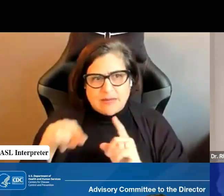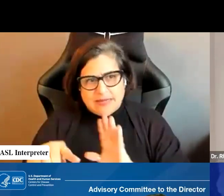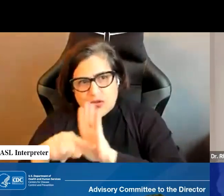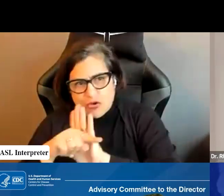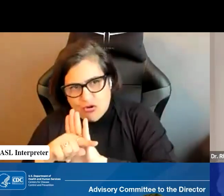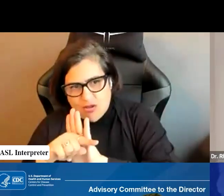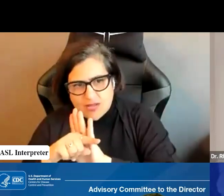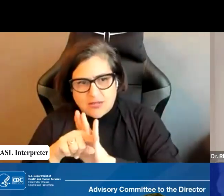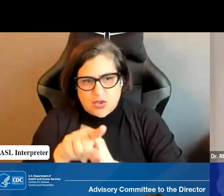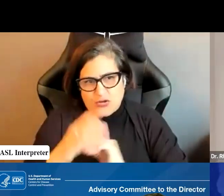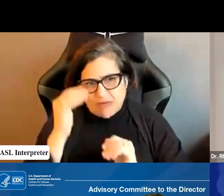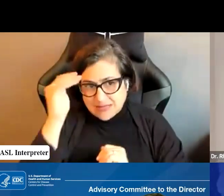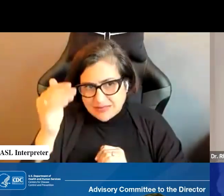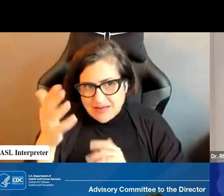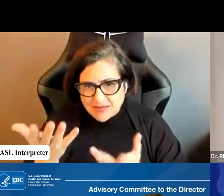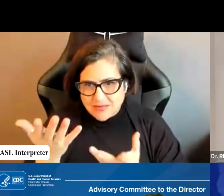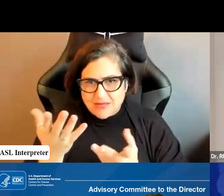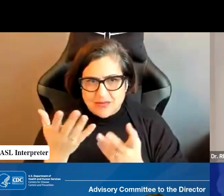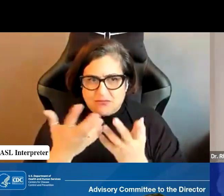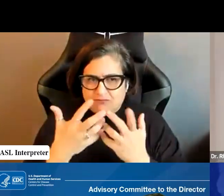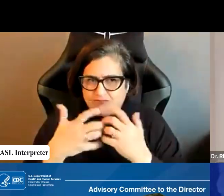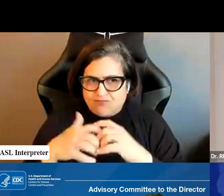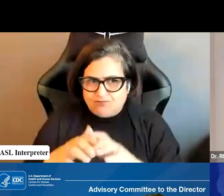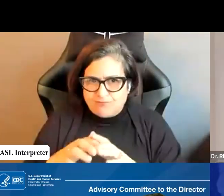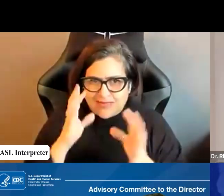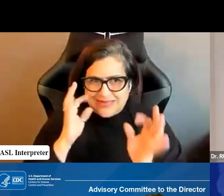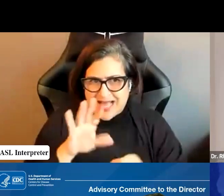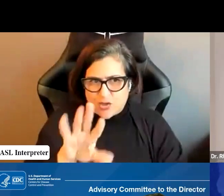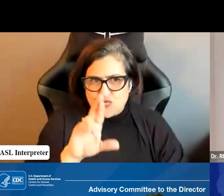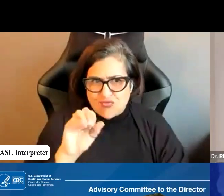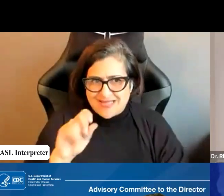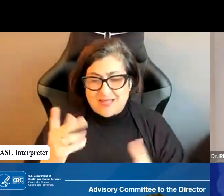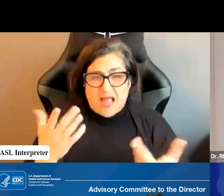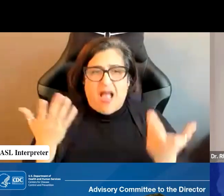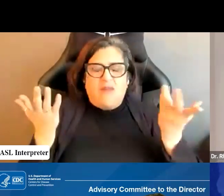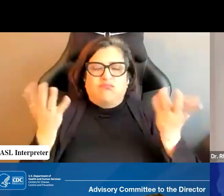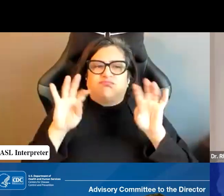you are an adult, work out your risk. Just, I don't know. I mean, what we're doing now isn't working.